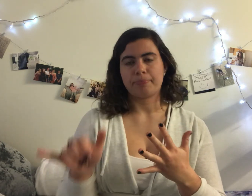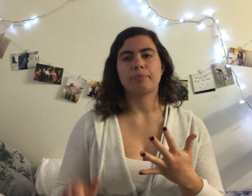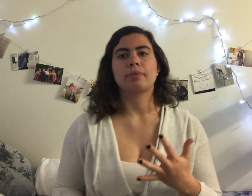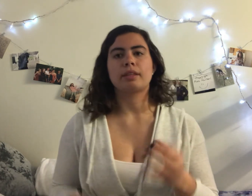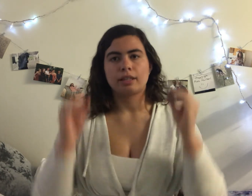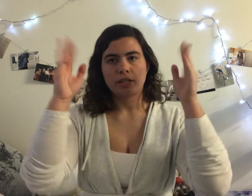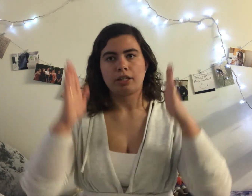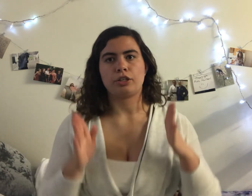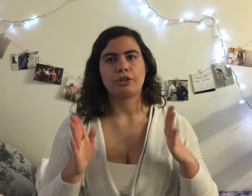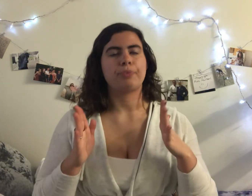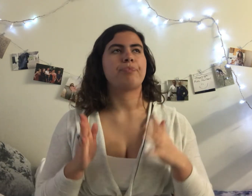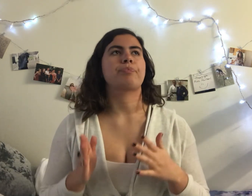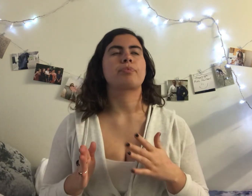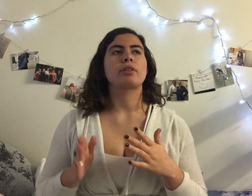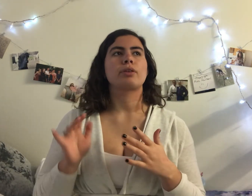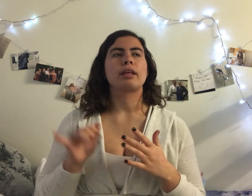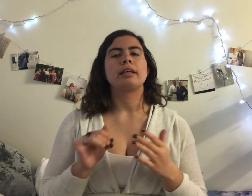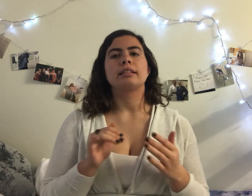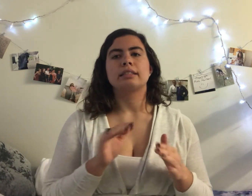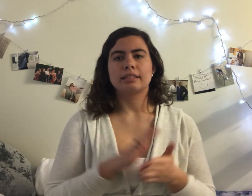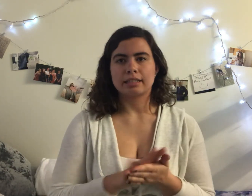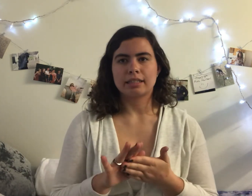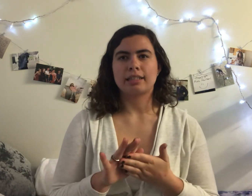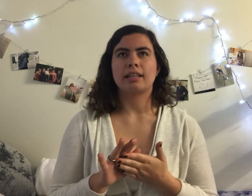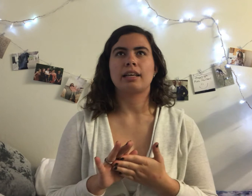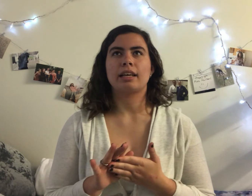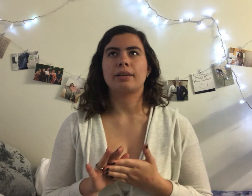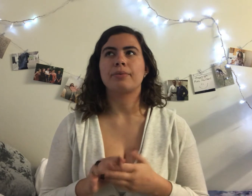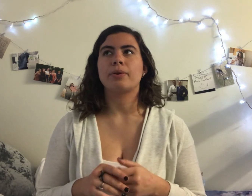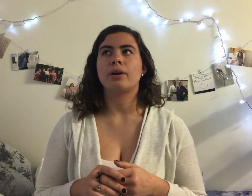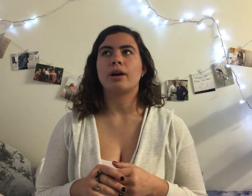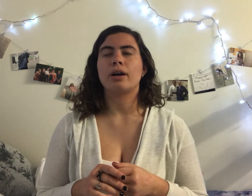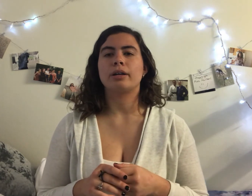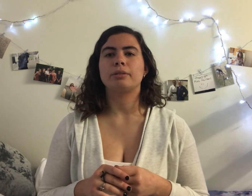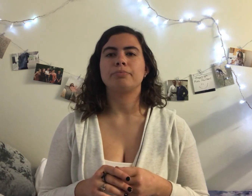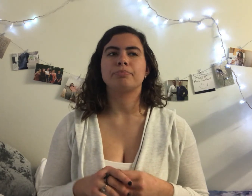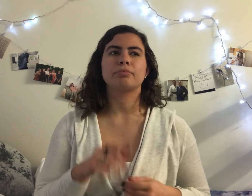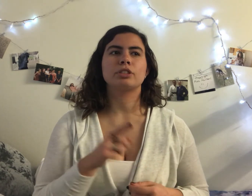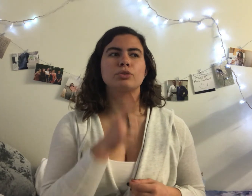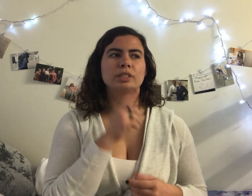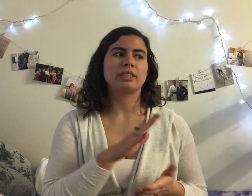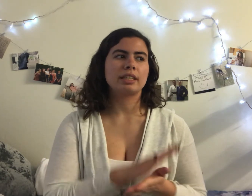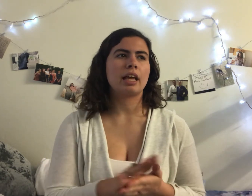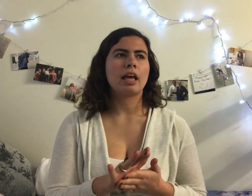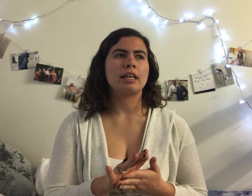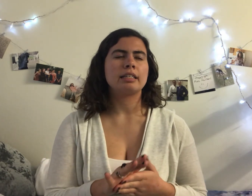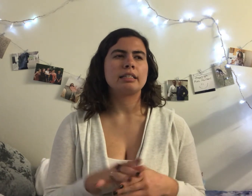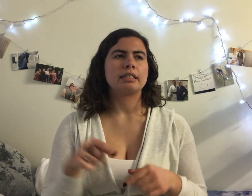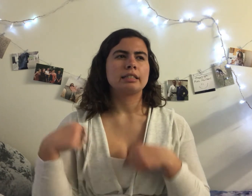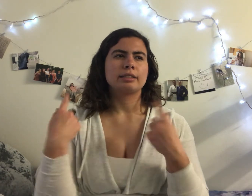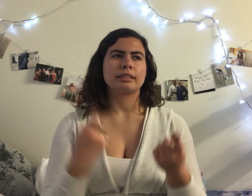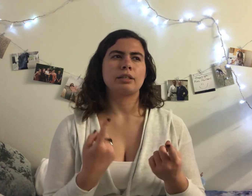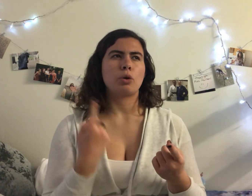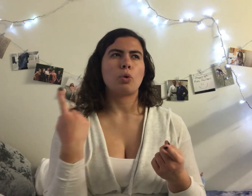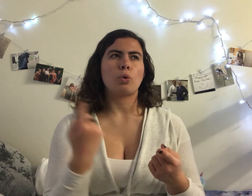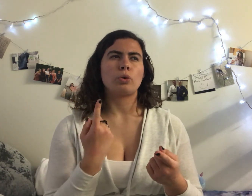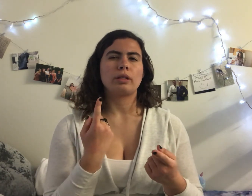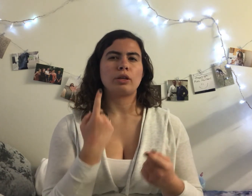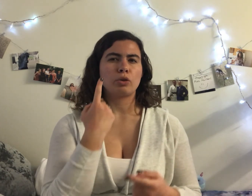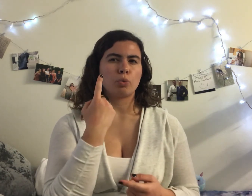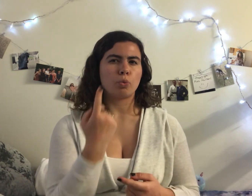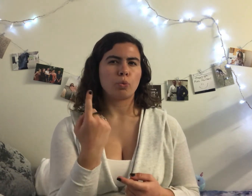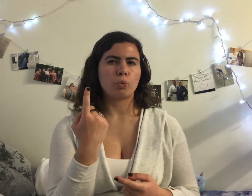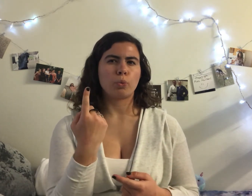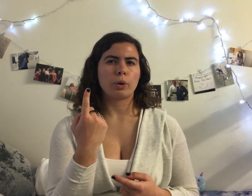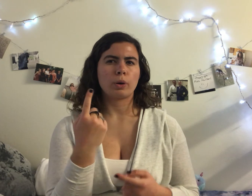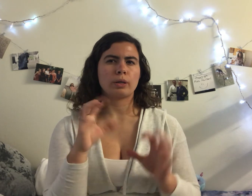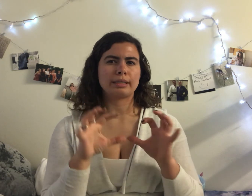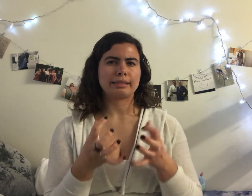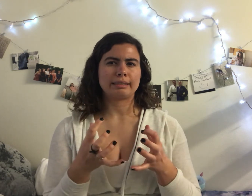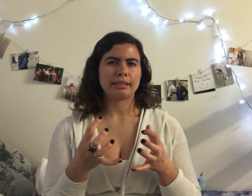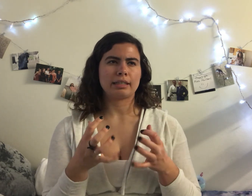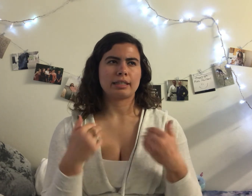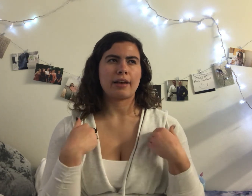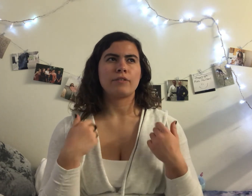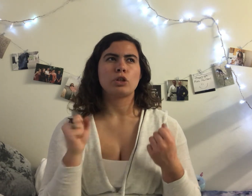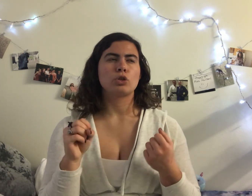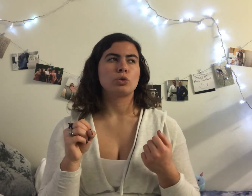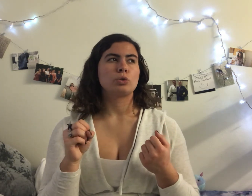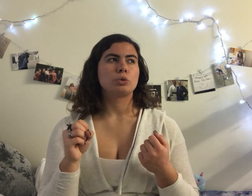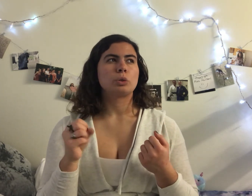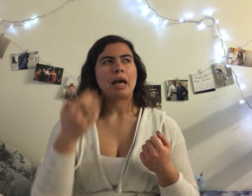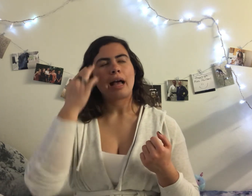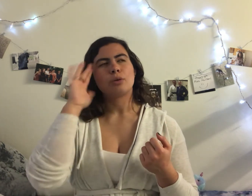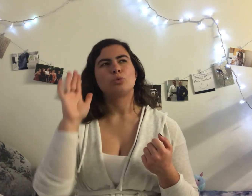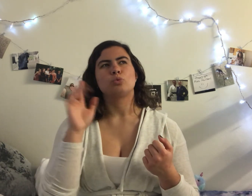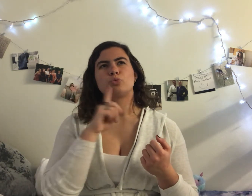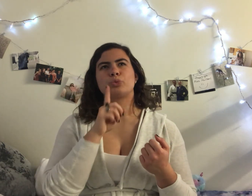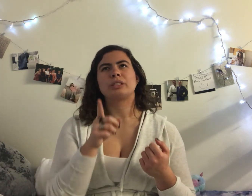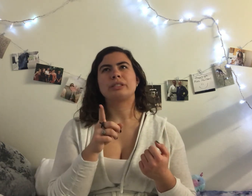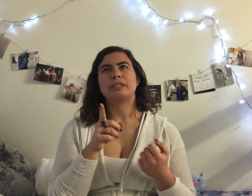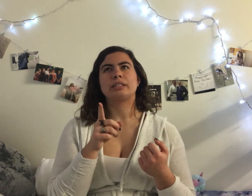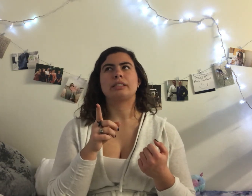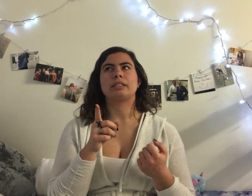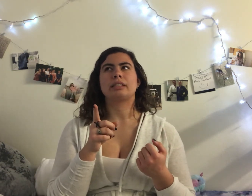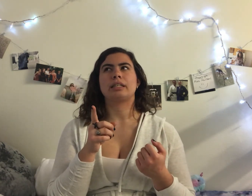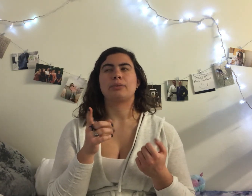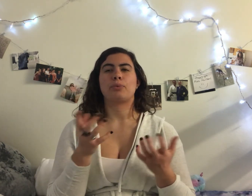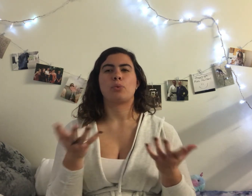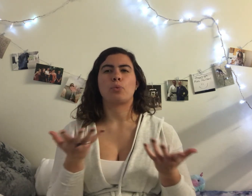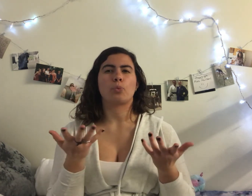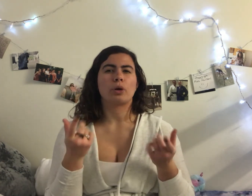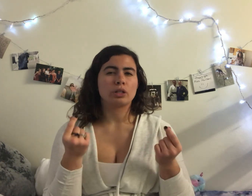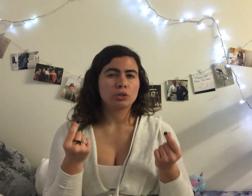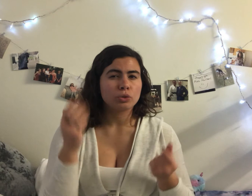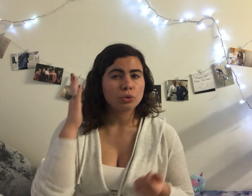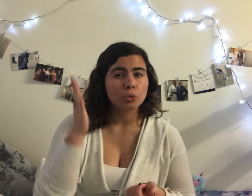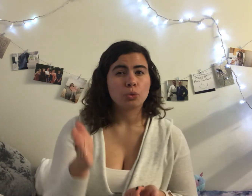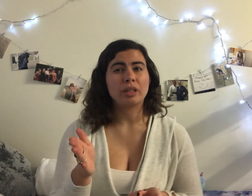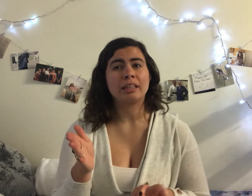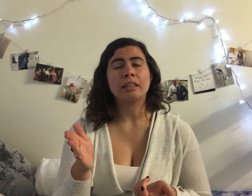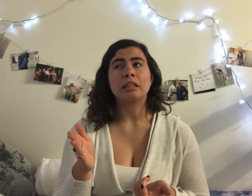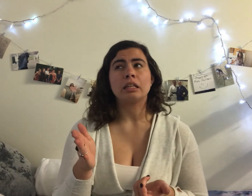So she's really nice. So far we've only had one class, so I don't really know what we're going to do in that class.